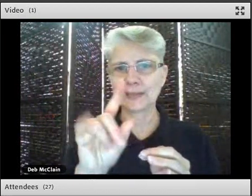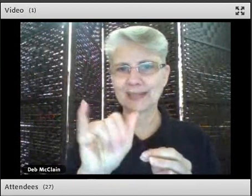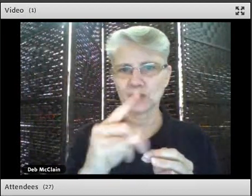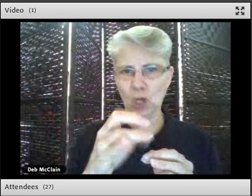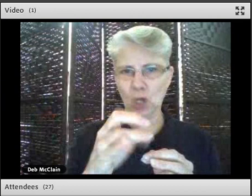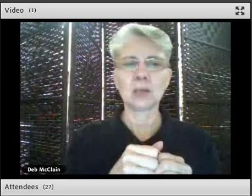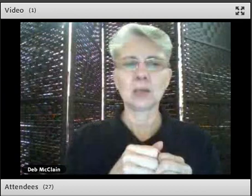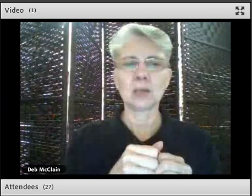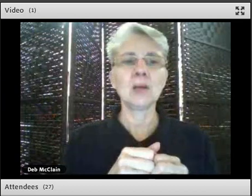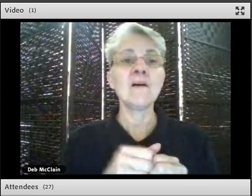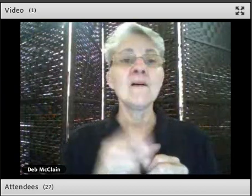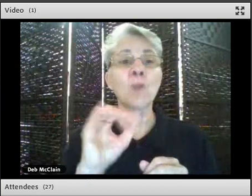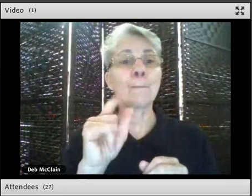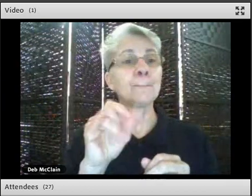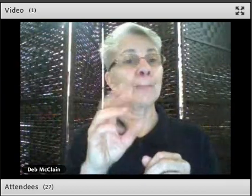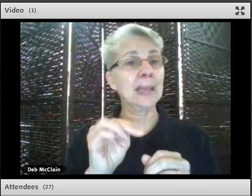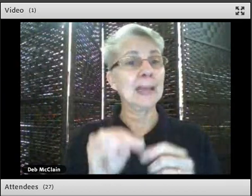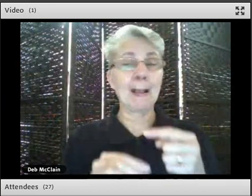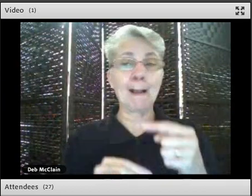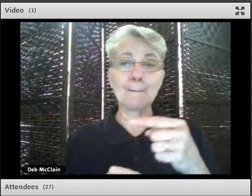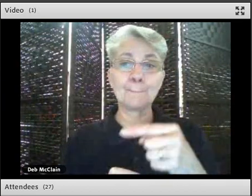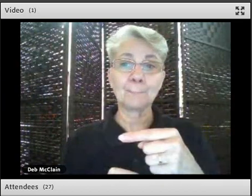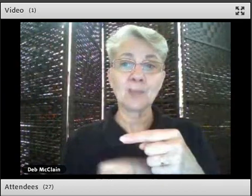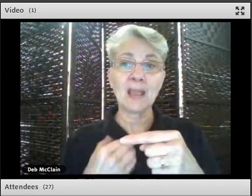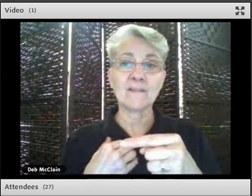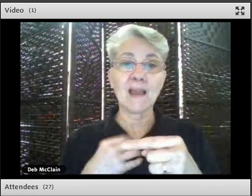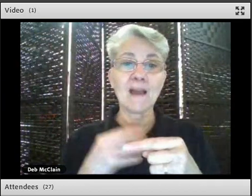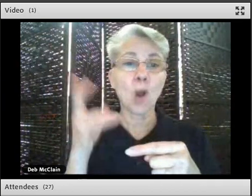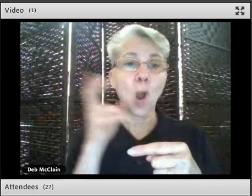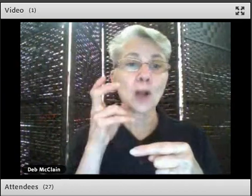If you've got CD audio, it will be optical.